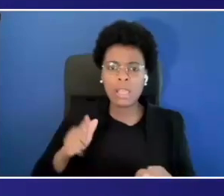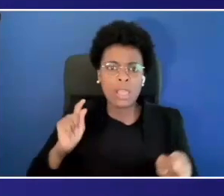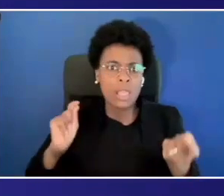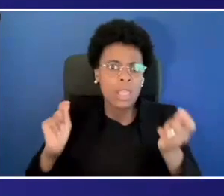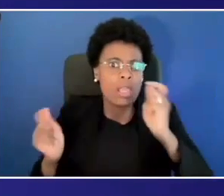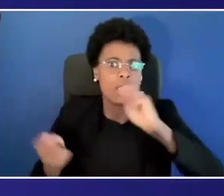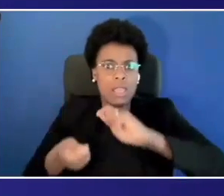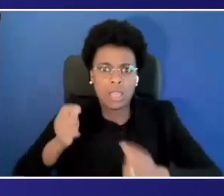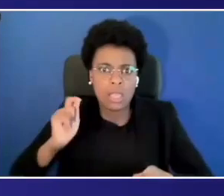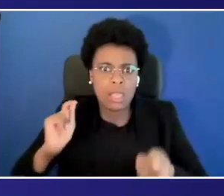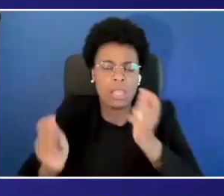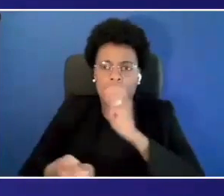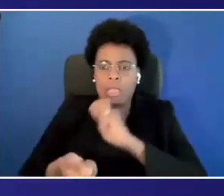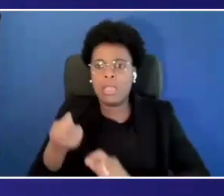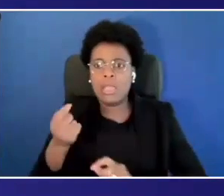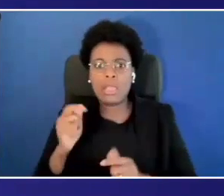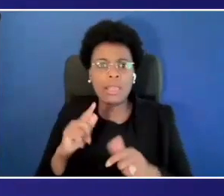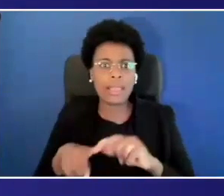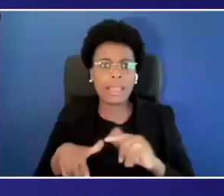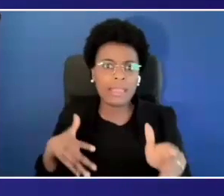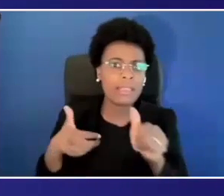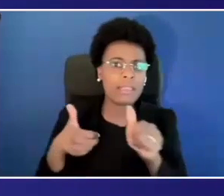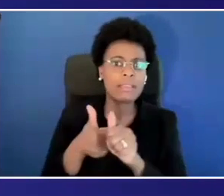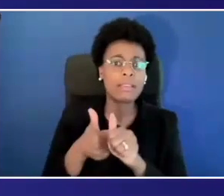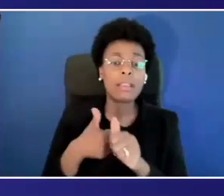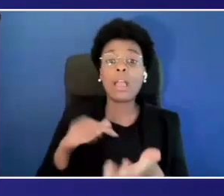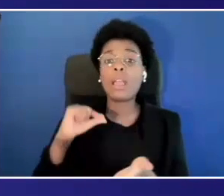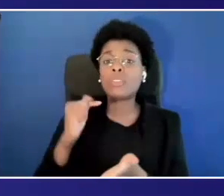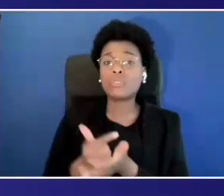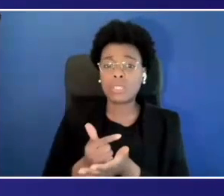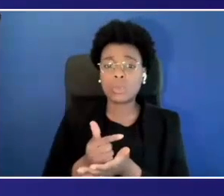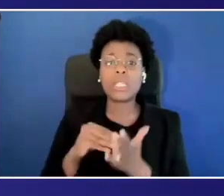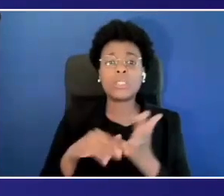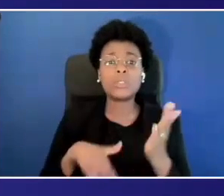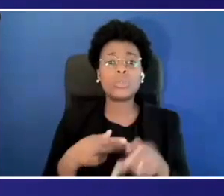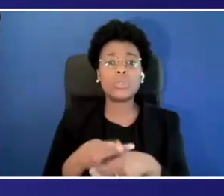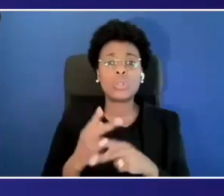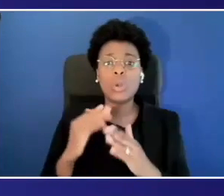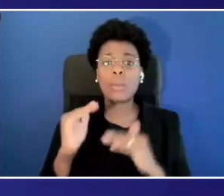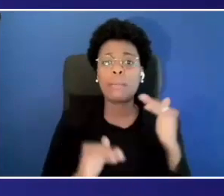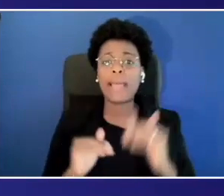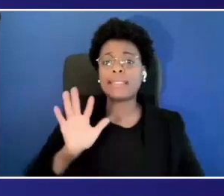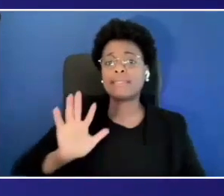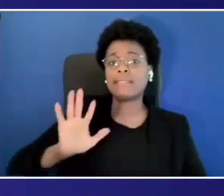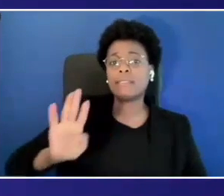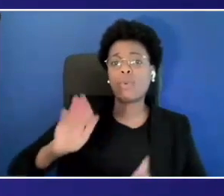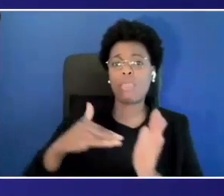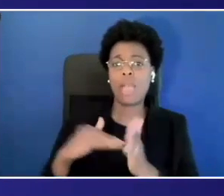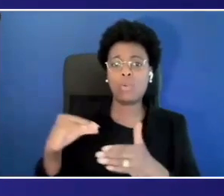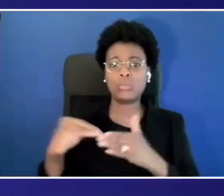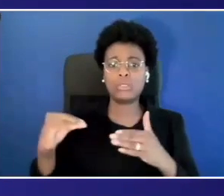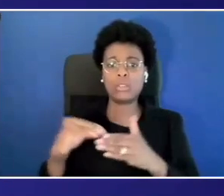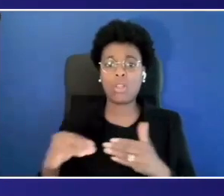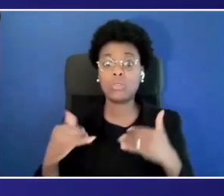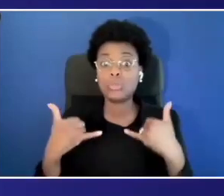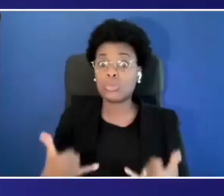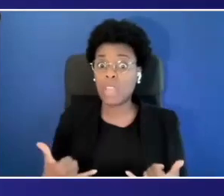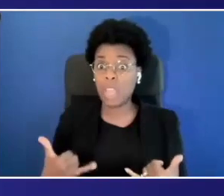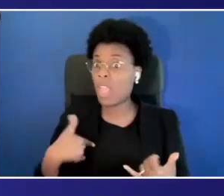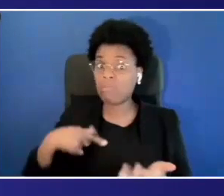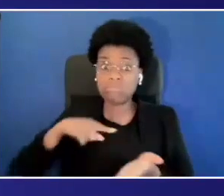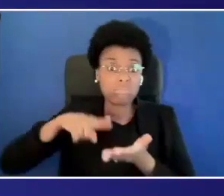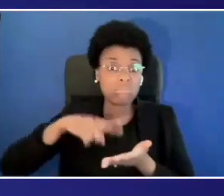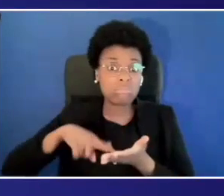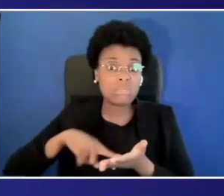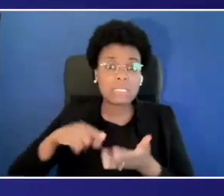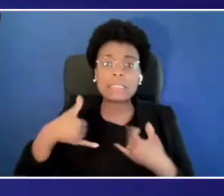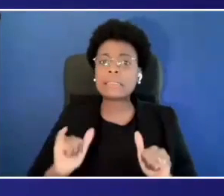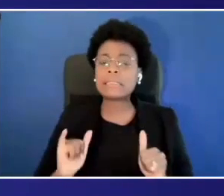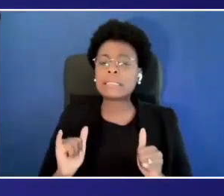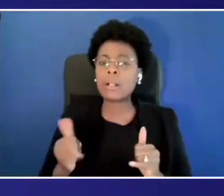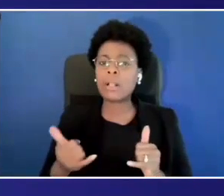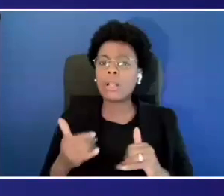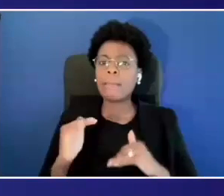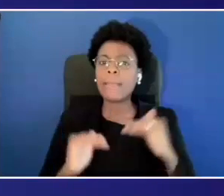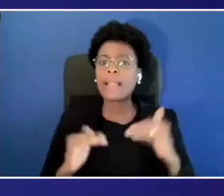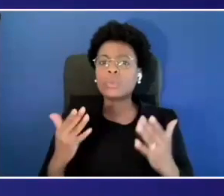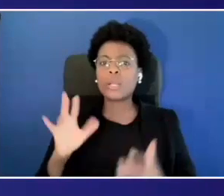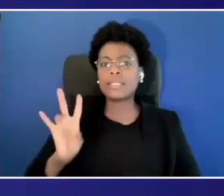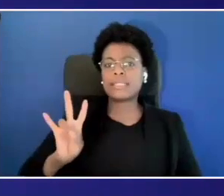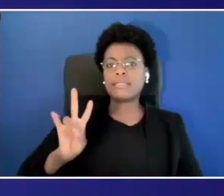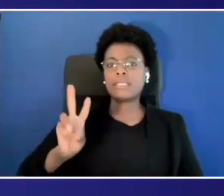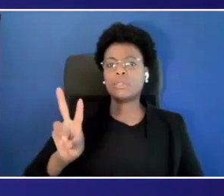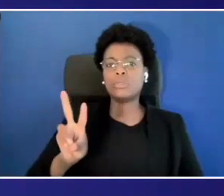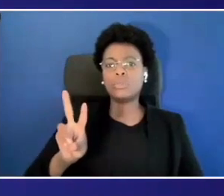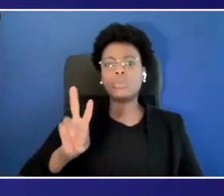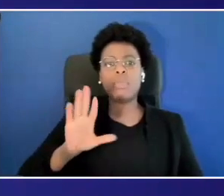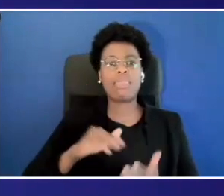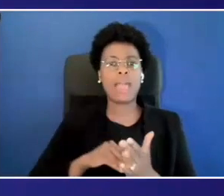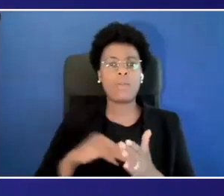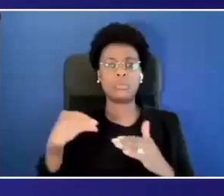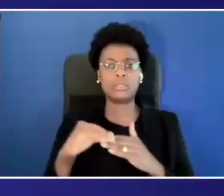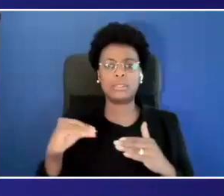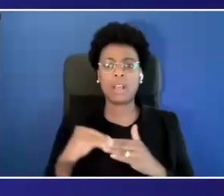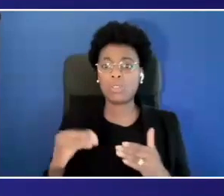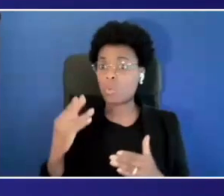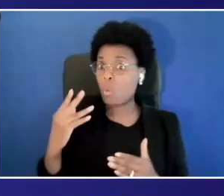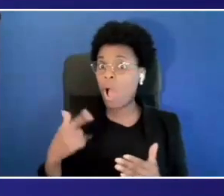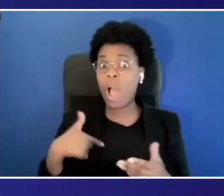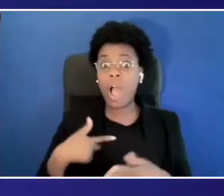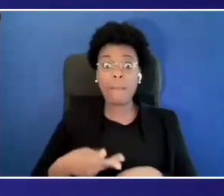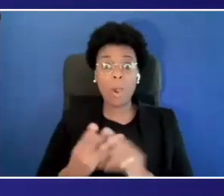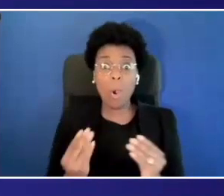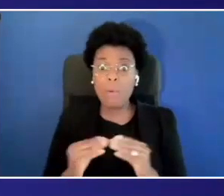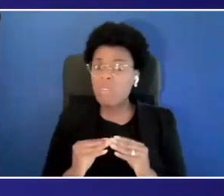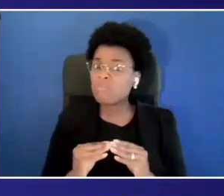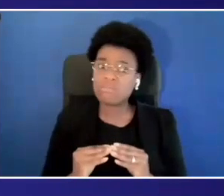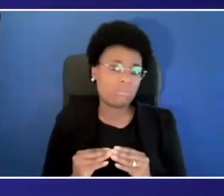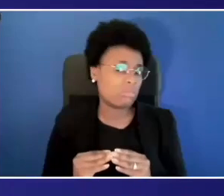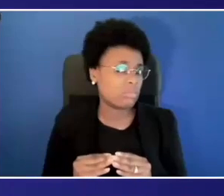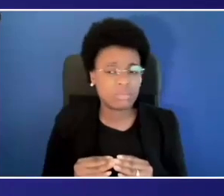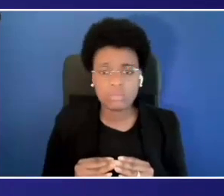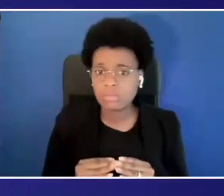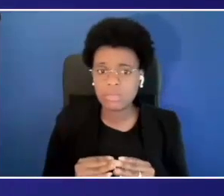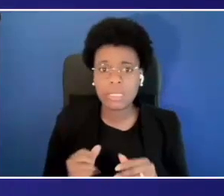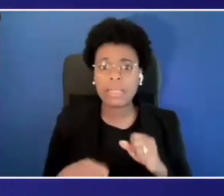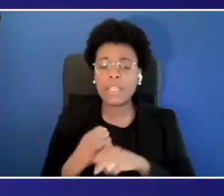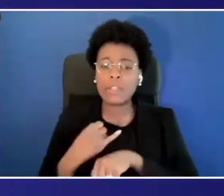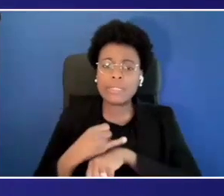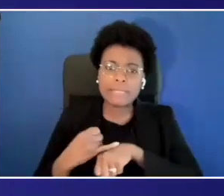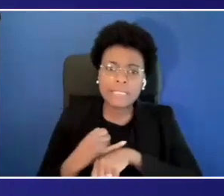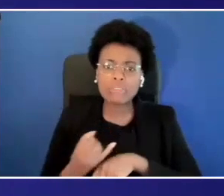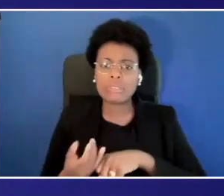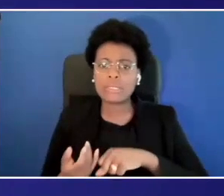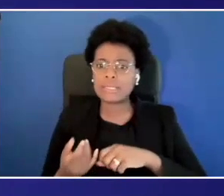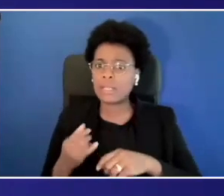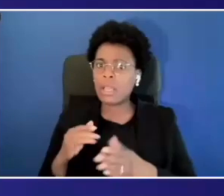When I graduated my student loan balance was $54,000 today to start making payments my balance has grown to over $72,000 and that's not because I borrowed more it's because of the years of interest accumulation and deferments.